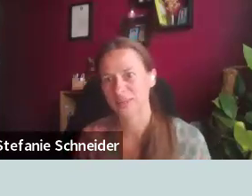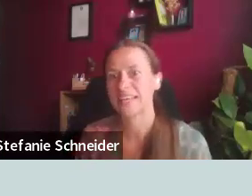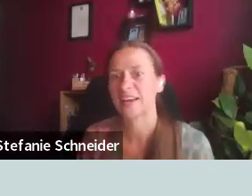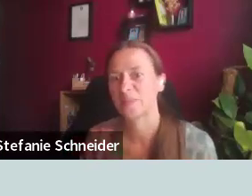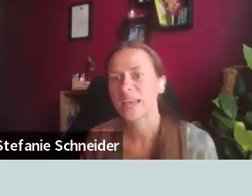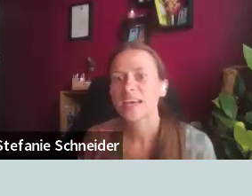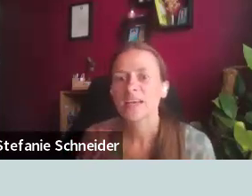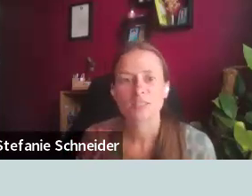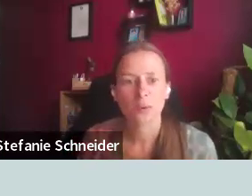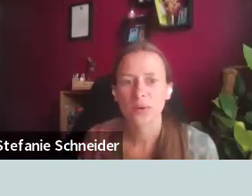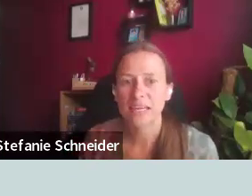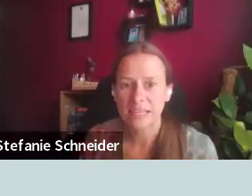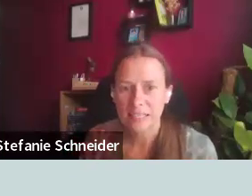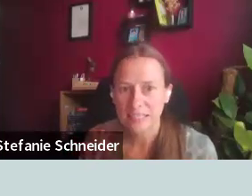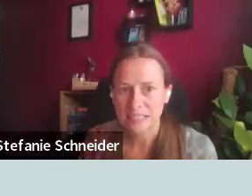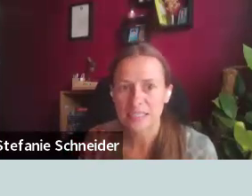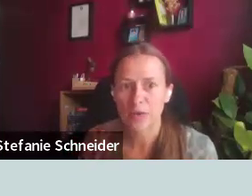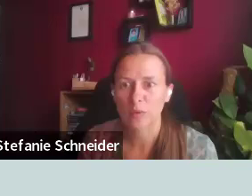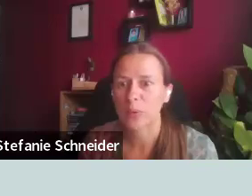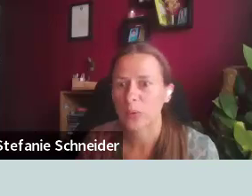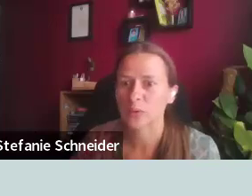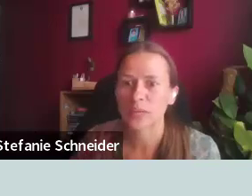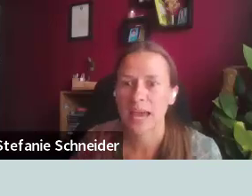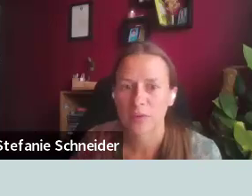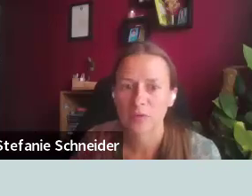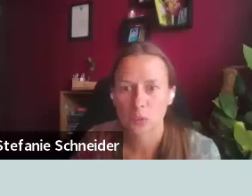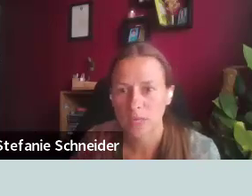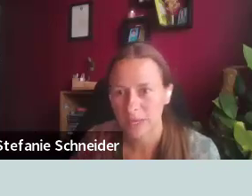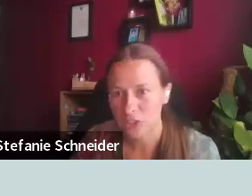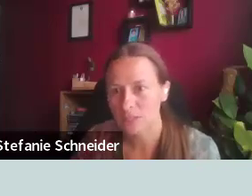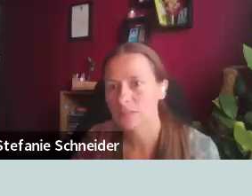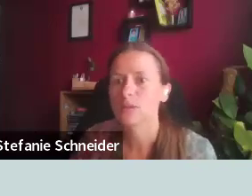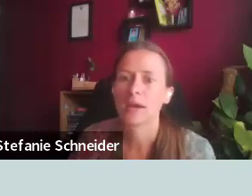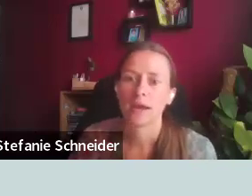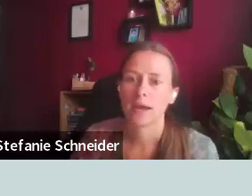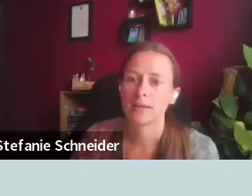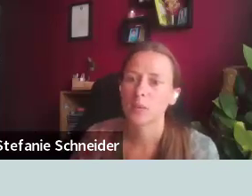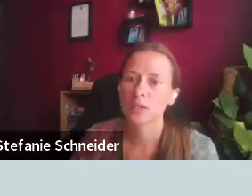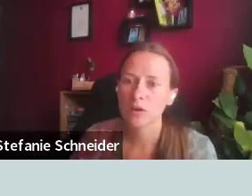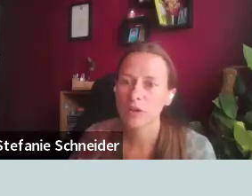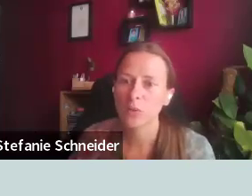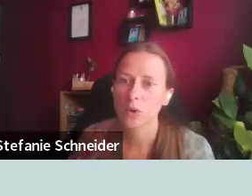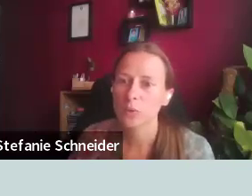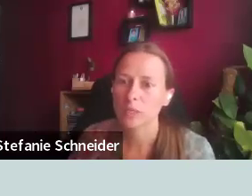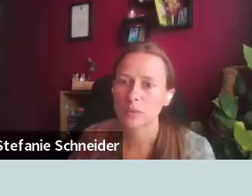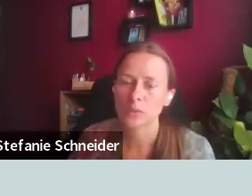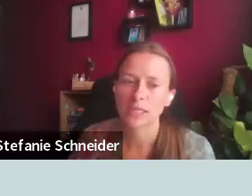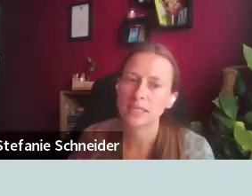together with here. So in this report we'll have two dimensions and that we'll cover. One will be